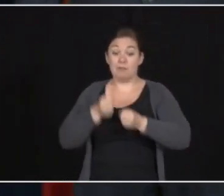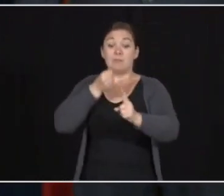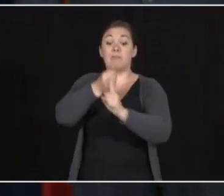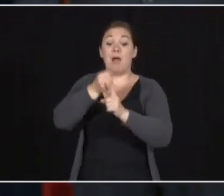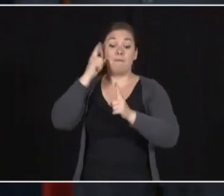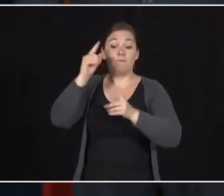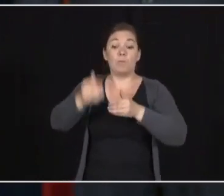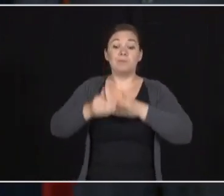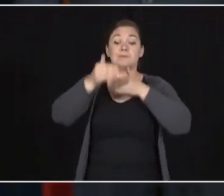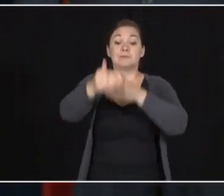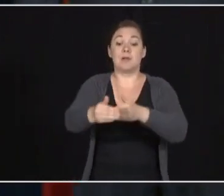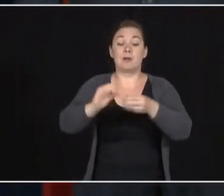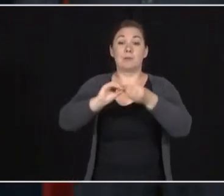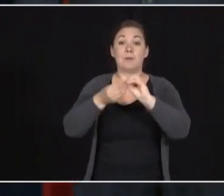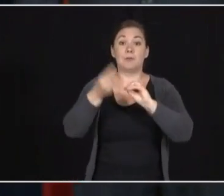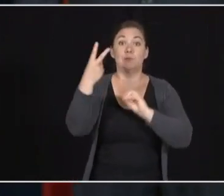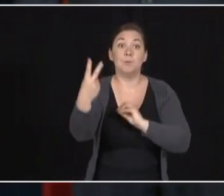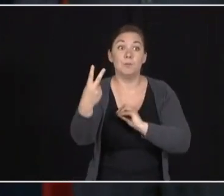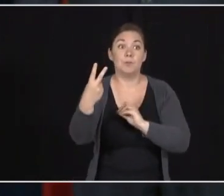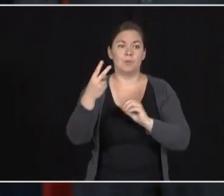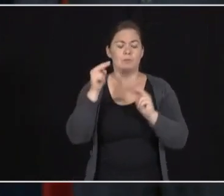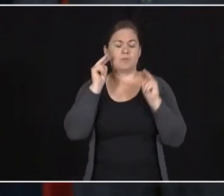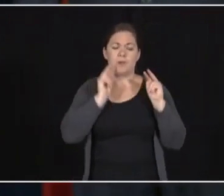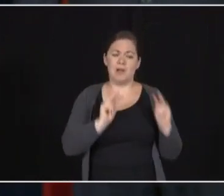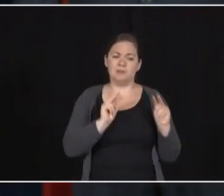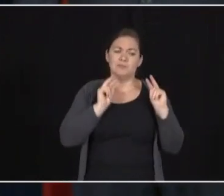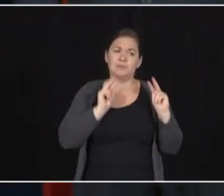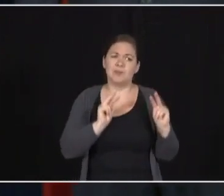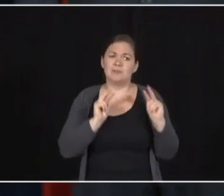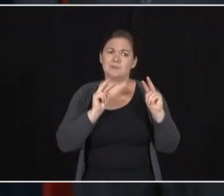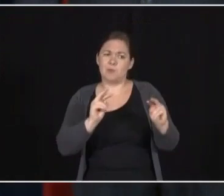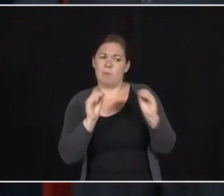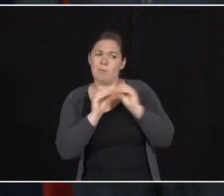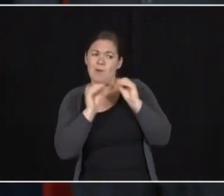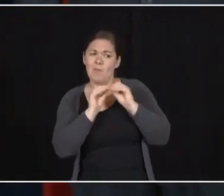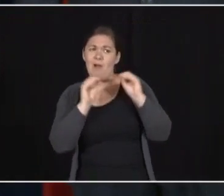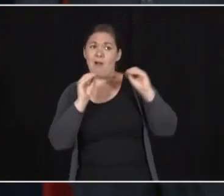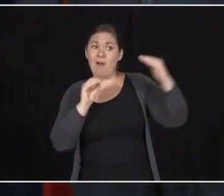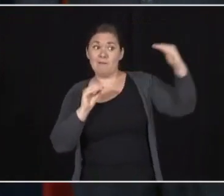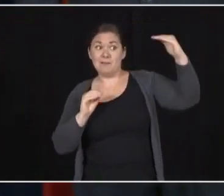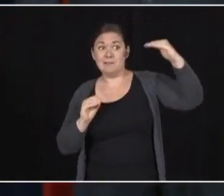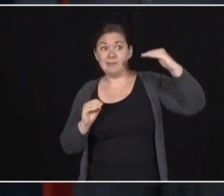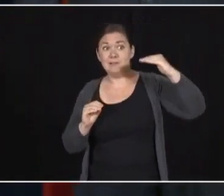if we increase the number of cases if we start going back into the 400s and 500 us and we are going to know